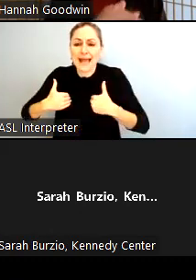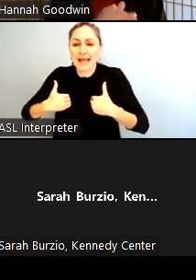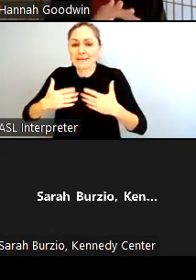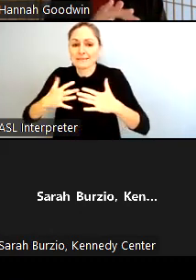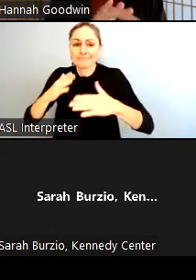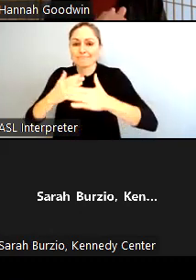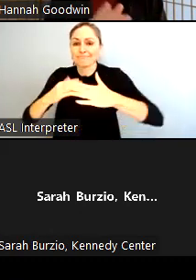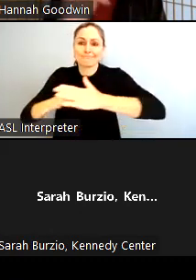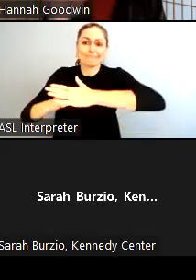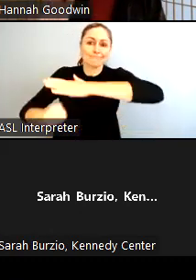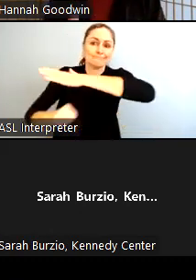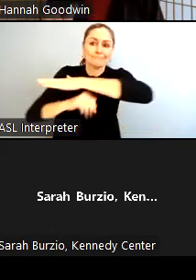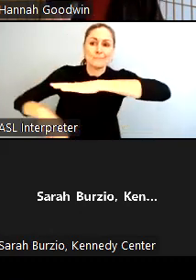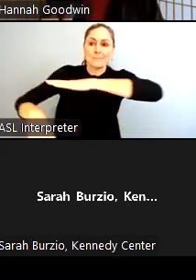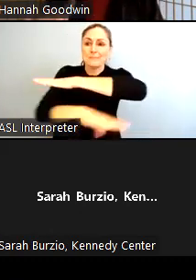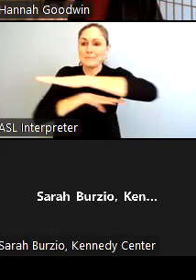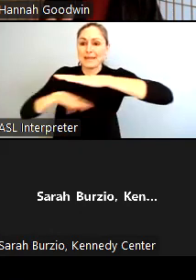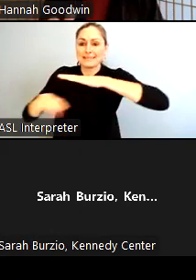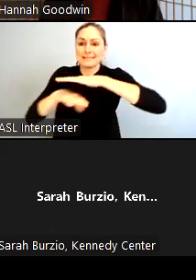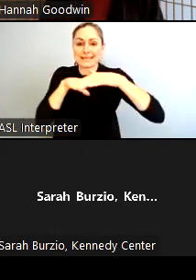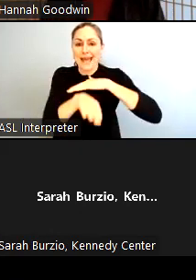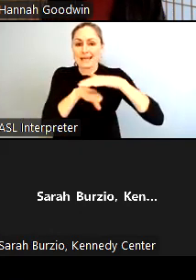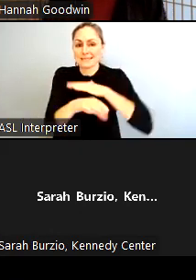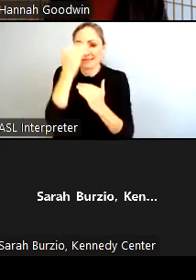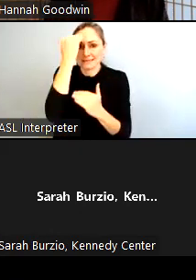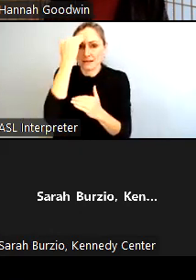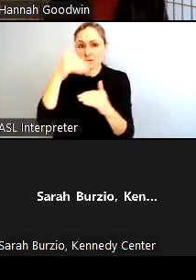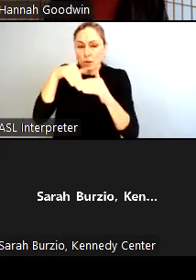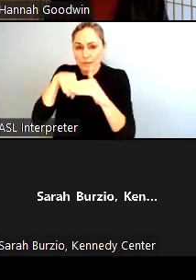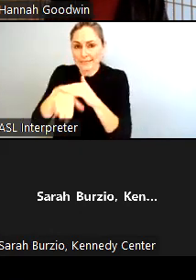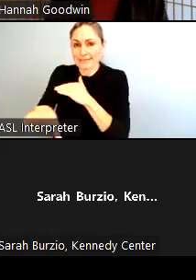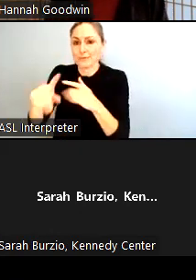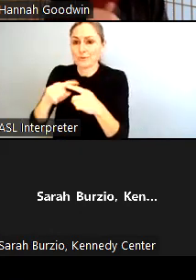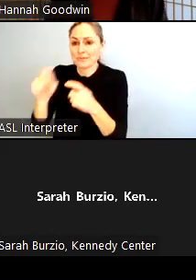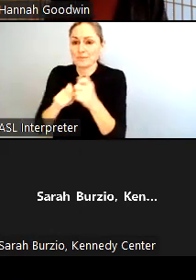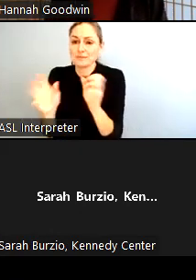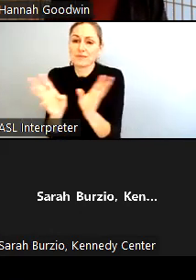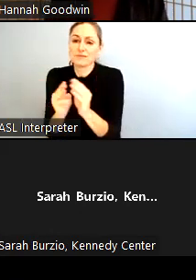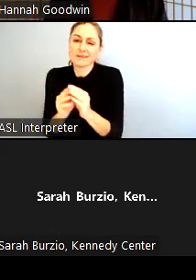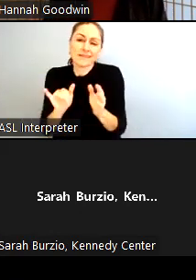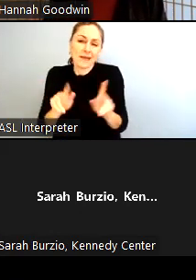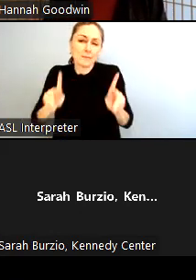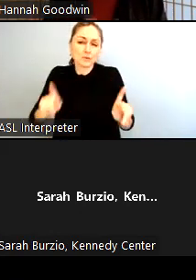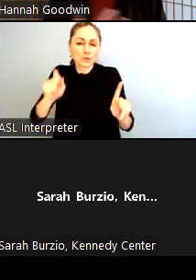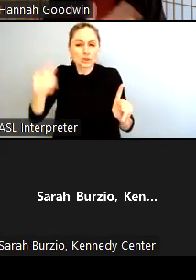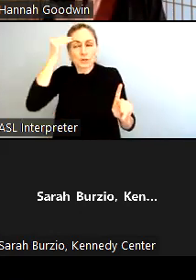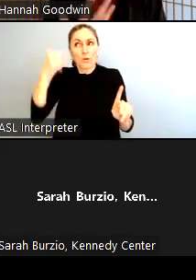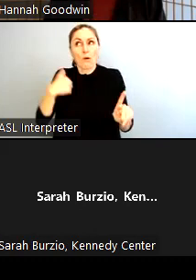access knowledge before going into a particular session, they should know that ahead of time so they're not lost